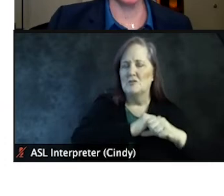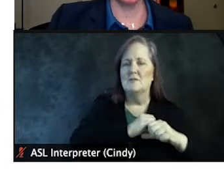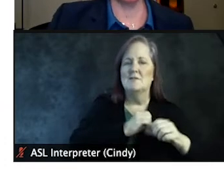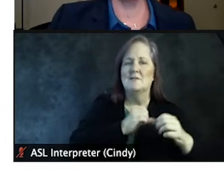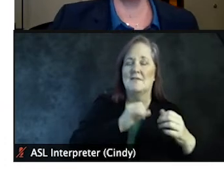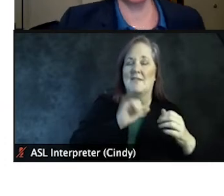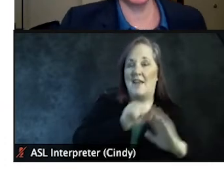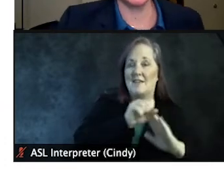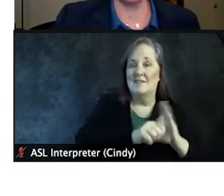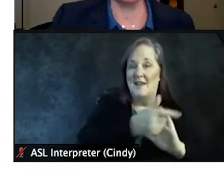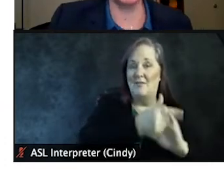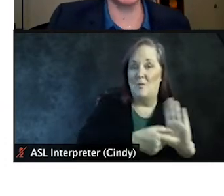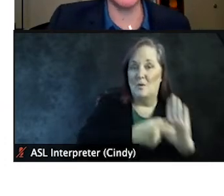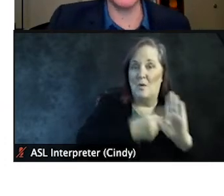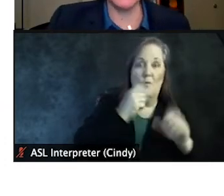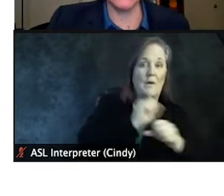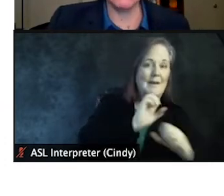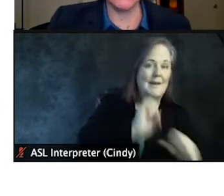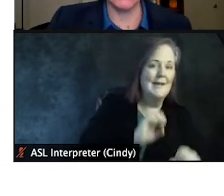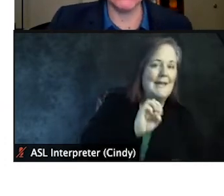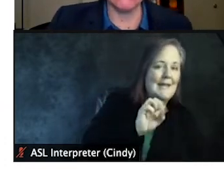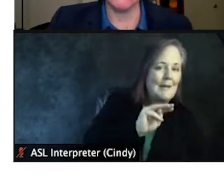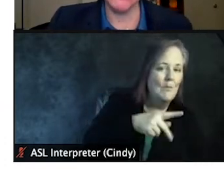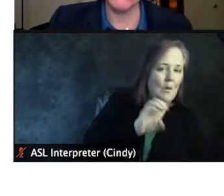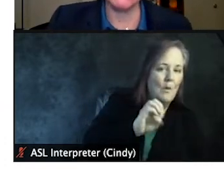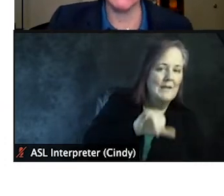So in support, we have the Republican and Libertarian parties.